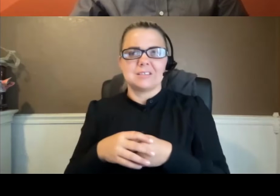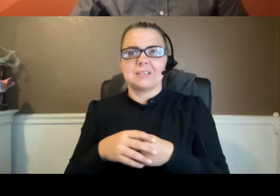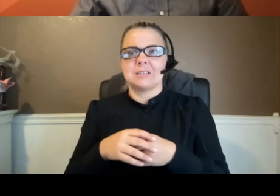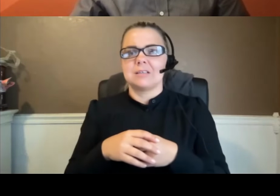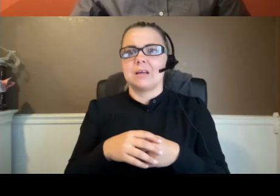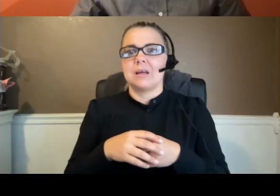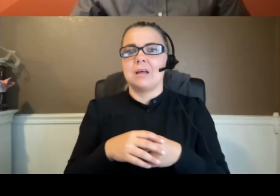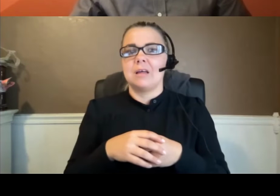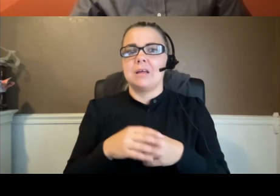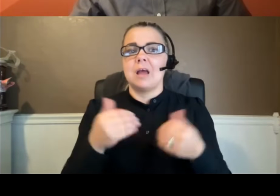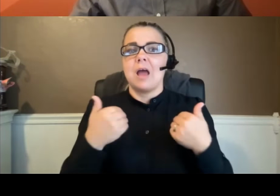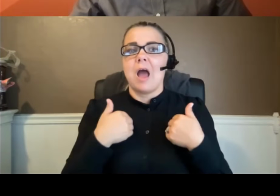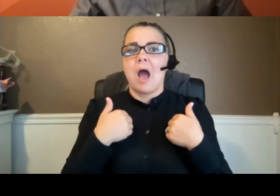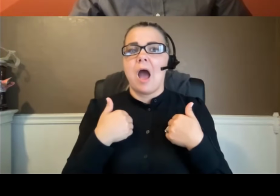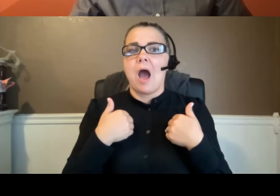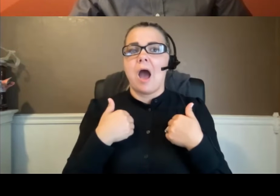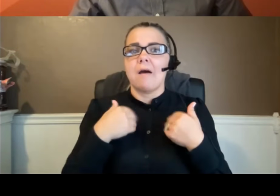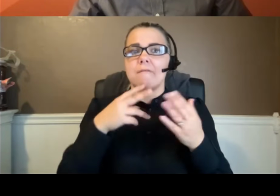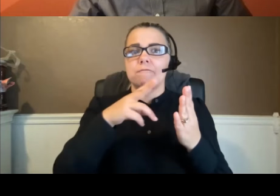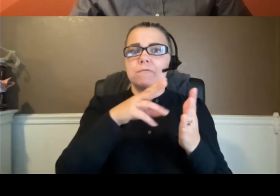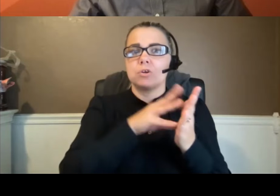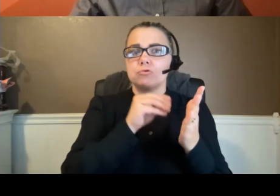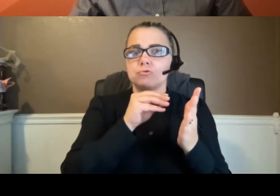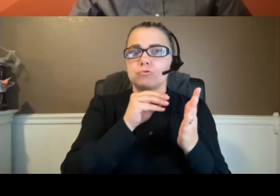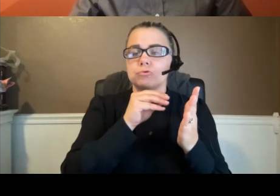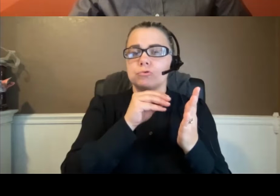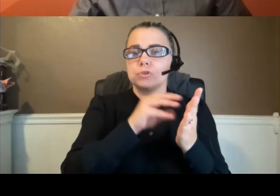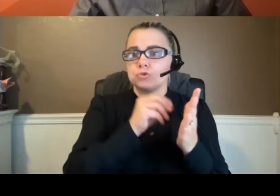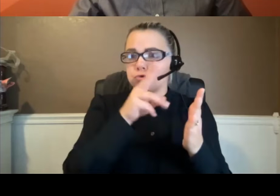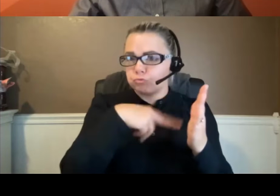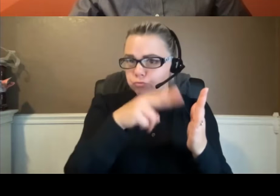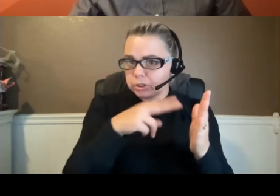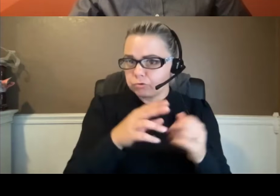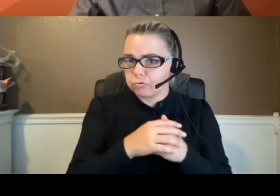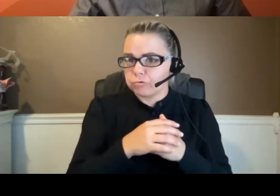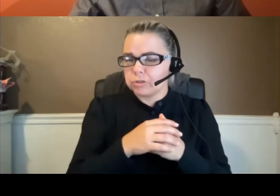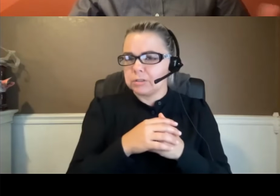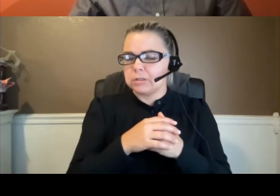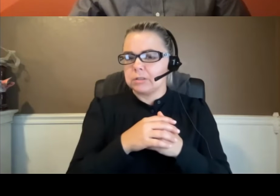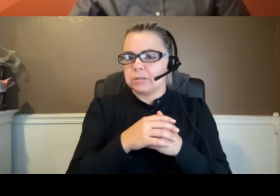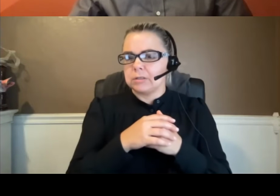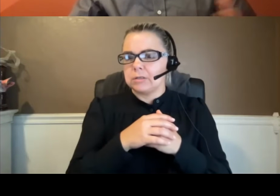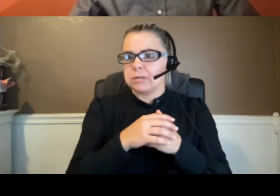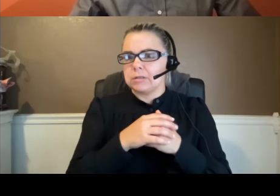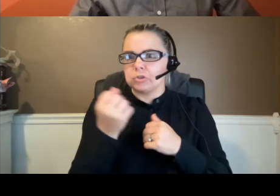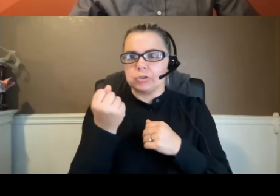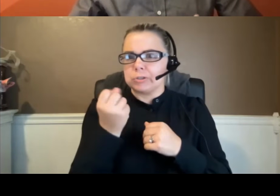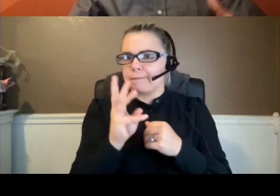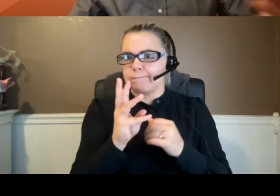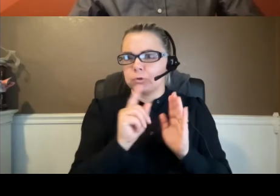reader and this is going to be a demo just a few seconds of a screen reader interacting